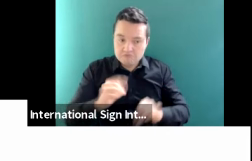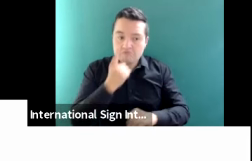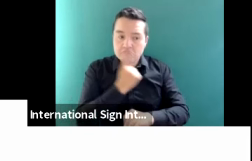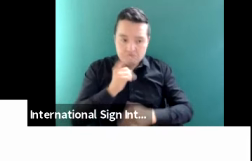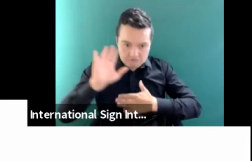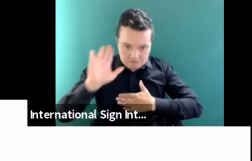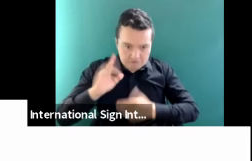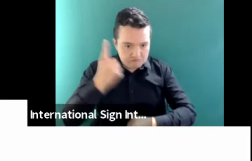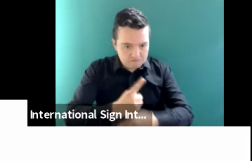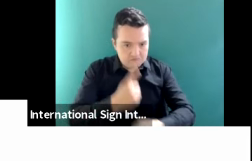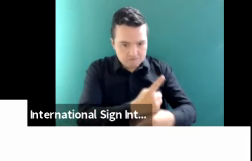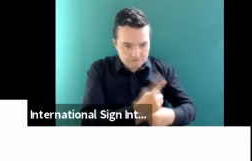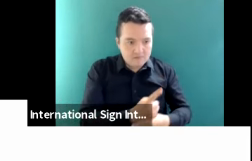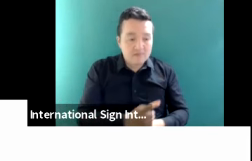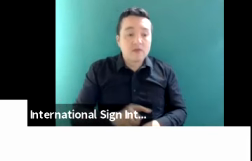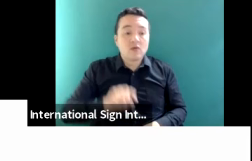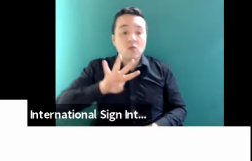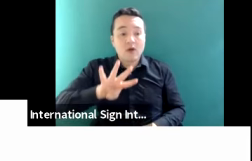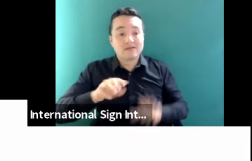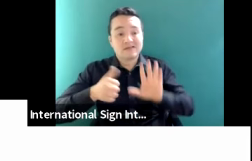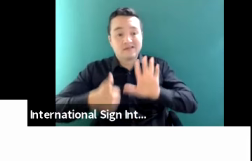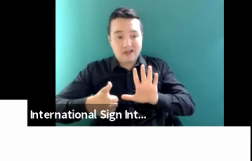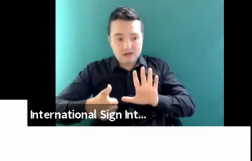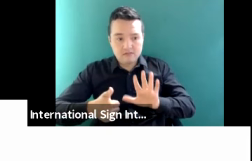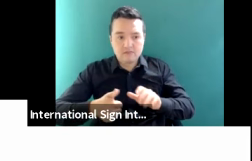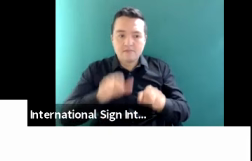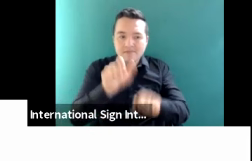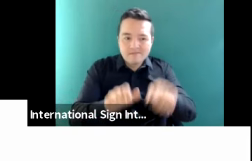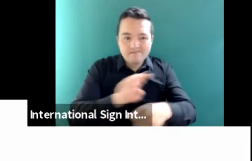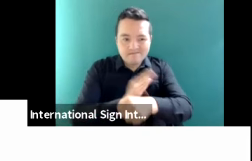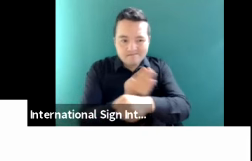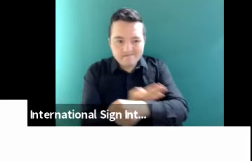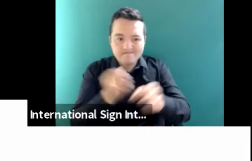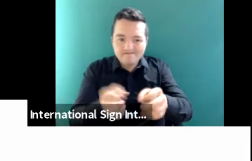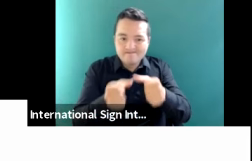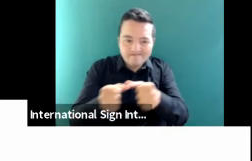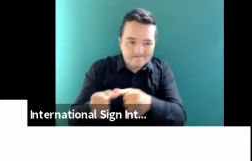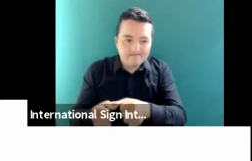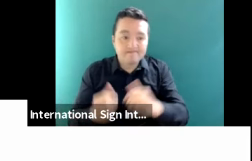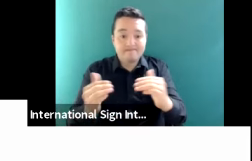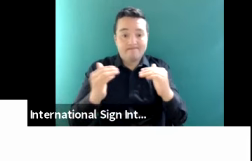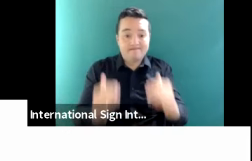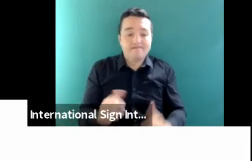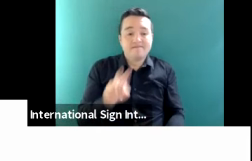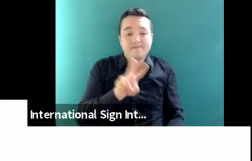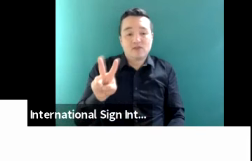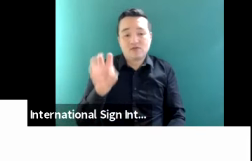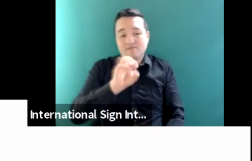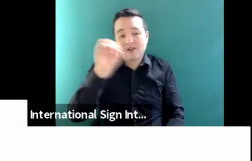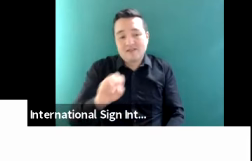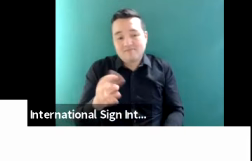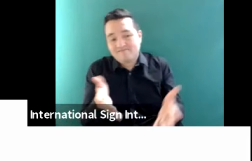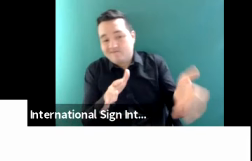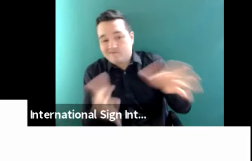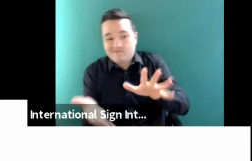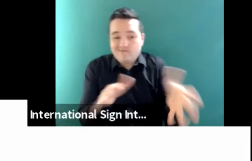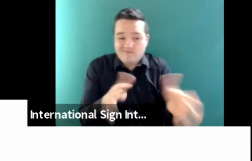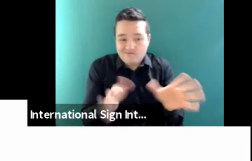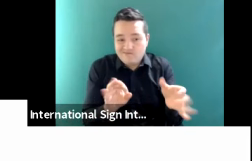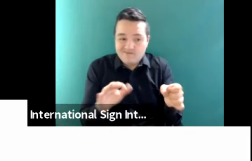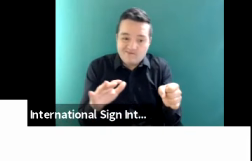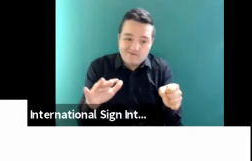Overall, what you can see here is that the global index scores show 65 percent commitment score.